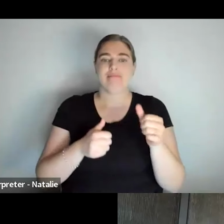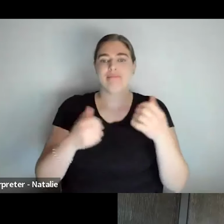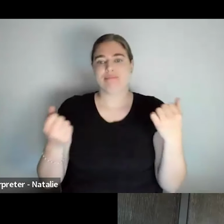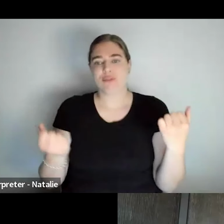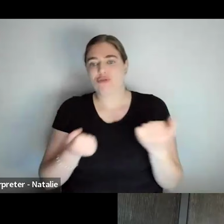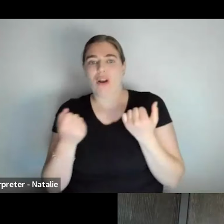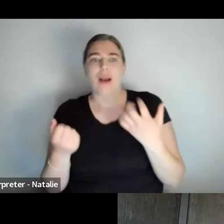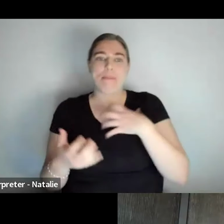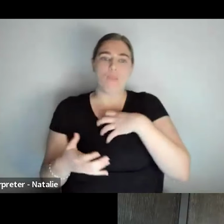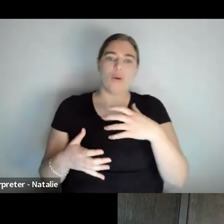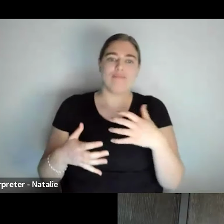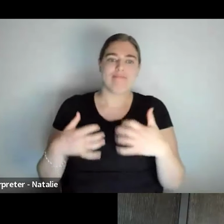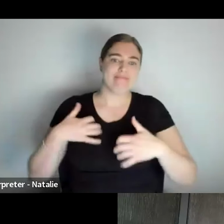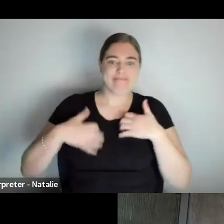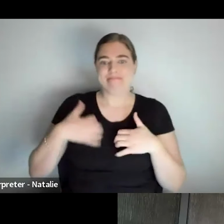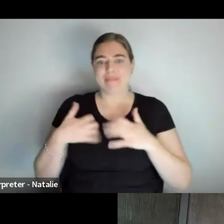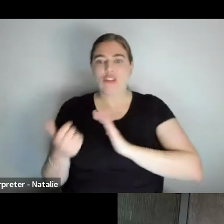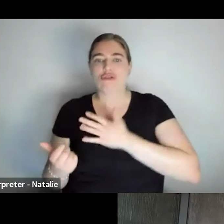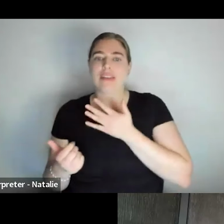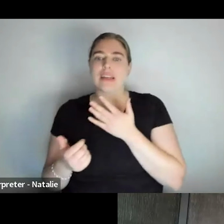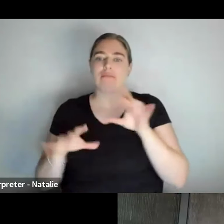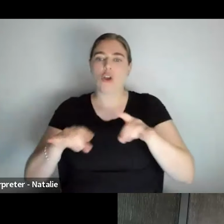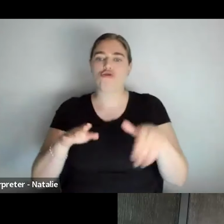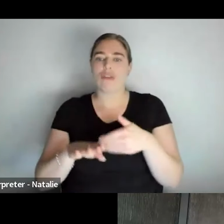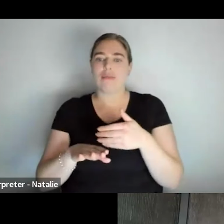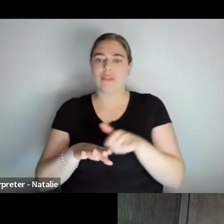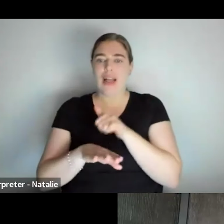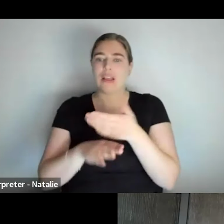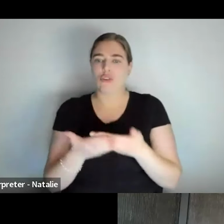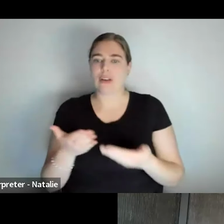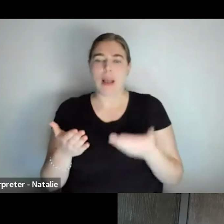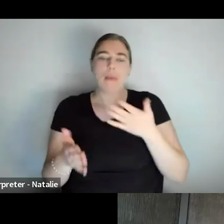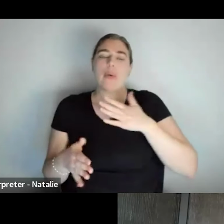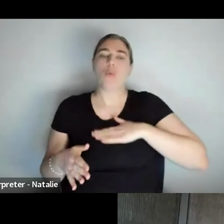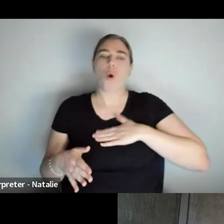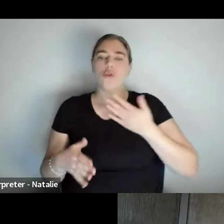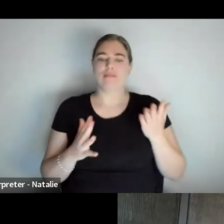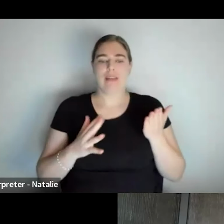more interesting Australian stories. But we won't interfere in an artistic concept.